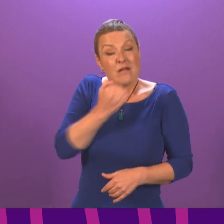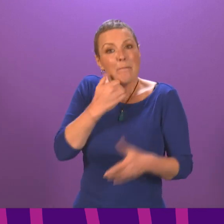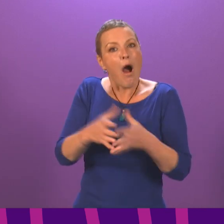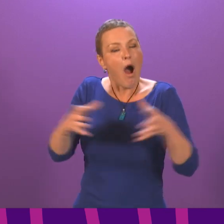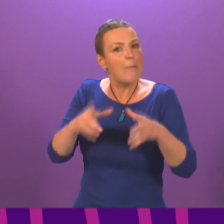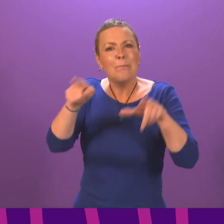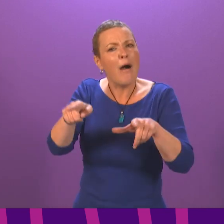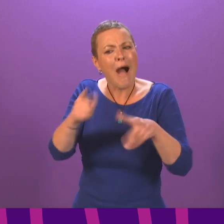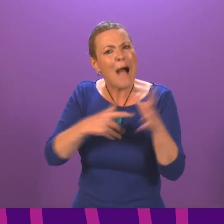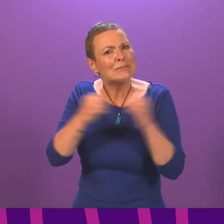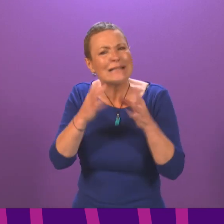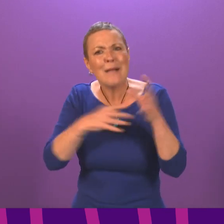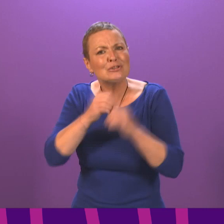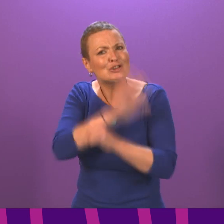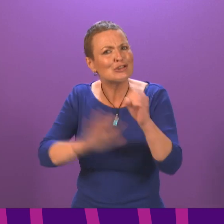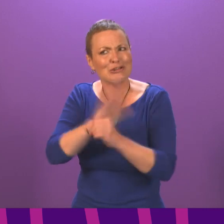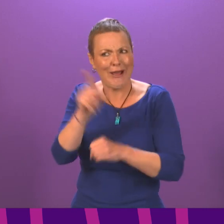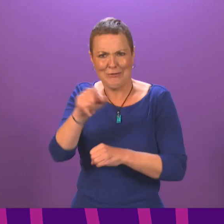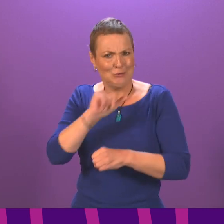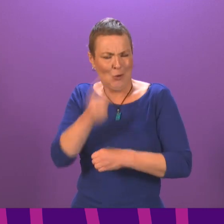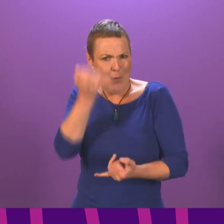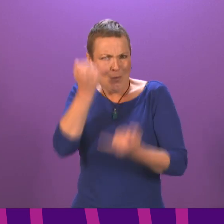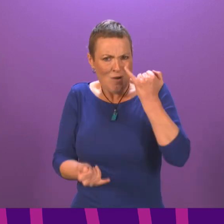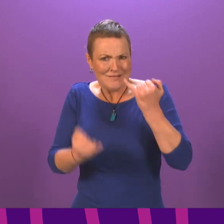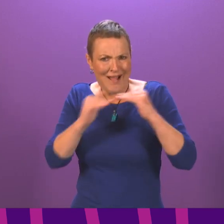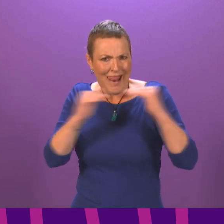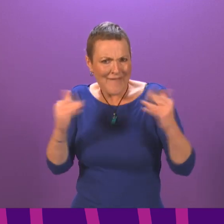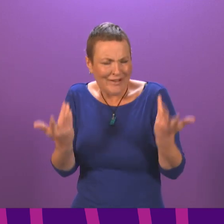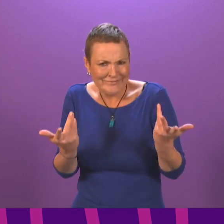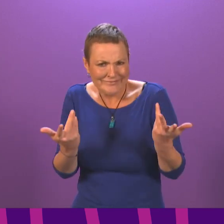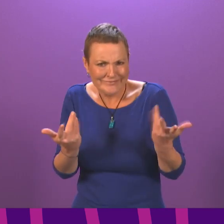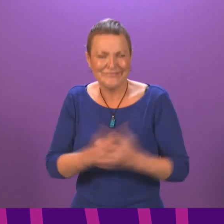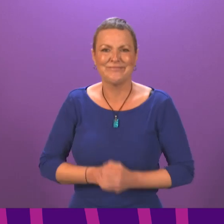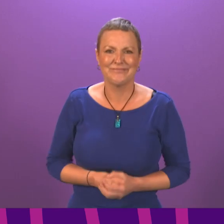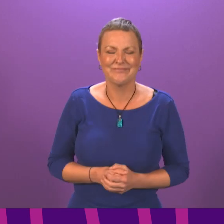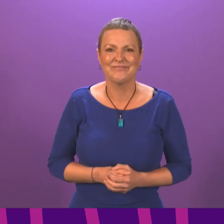we have not felt it necessary to move Aberdeen or Aberdeenshire up a level.